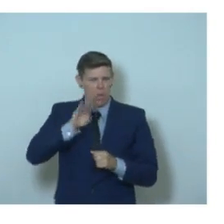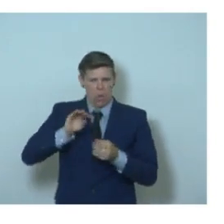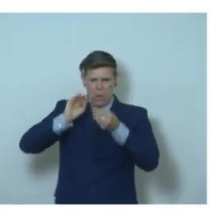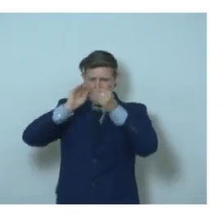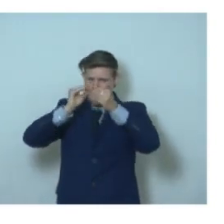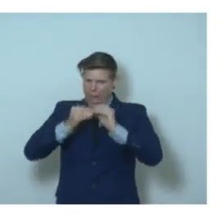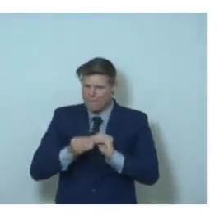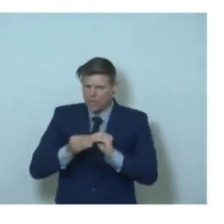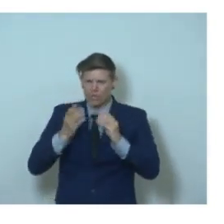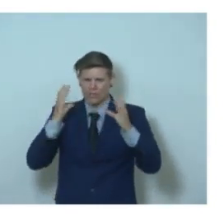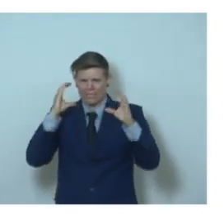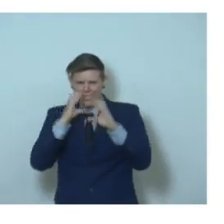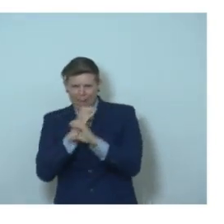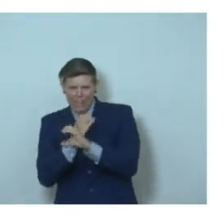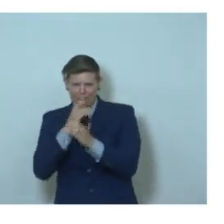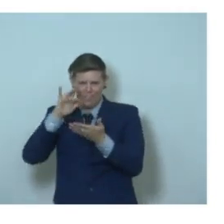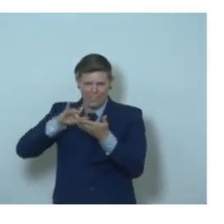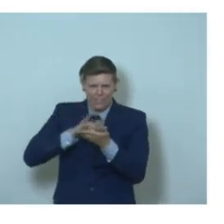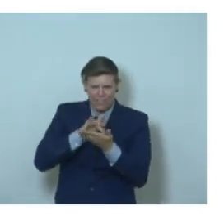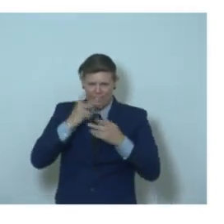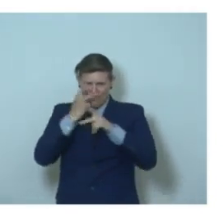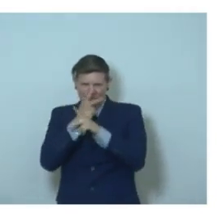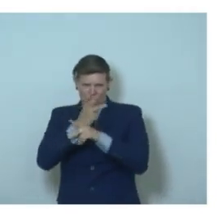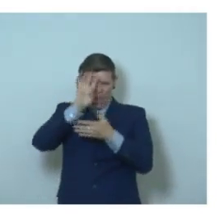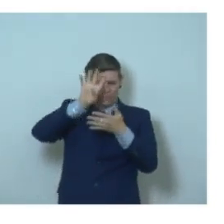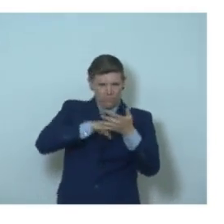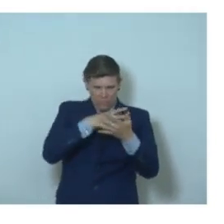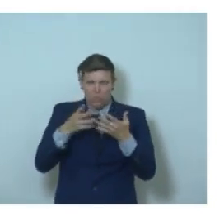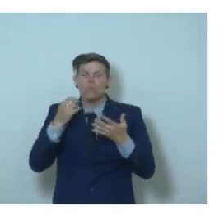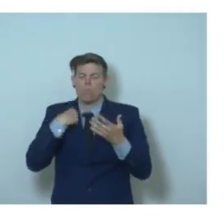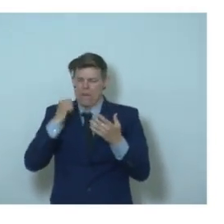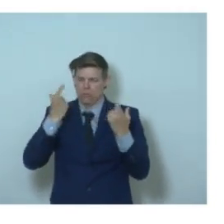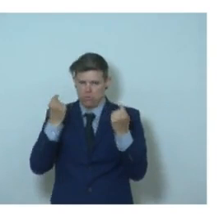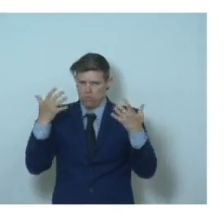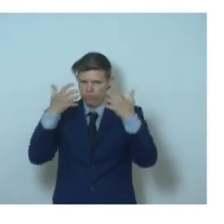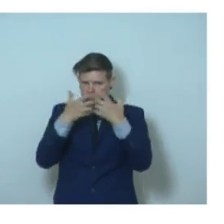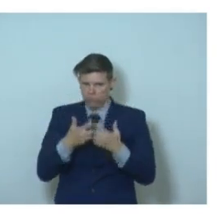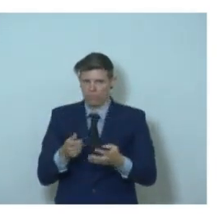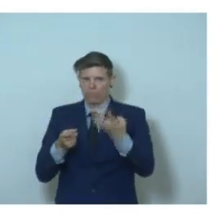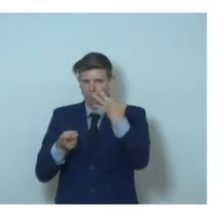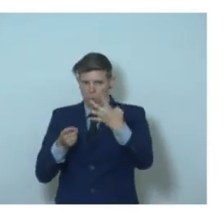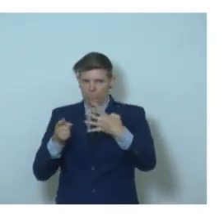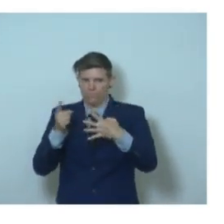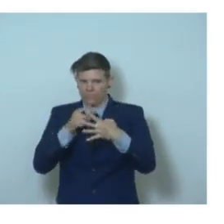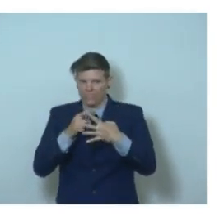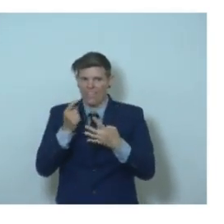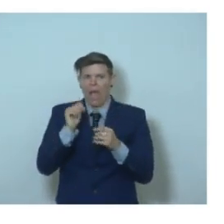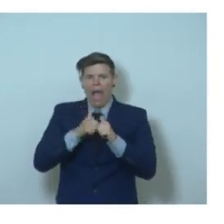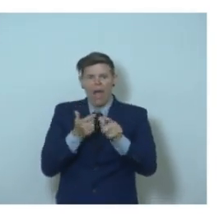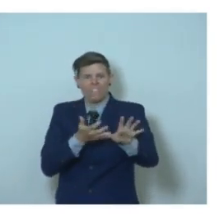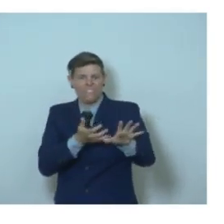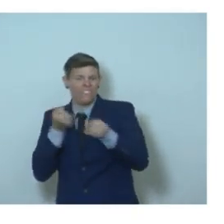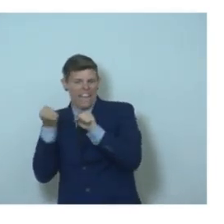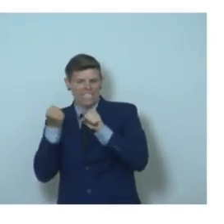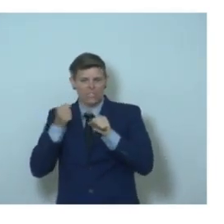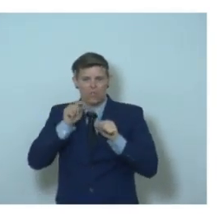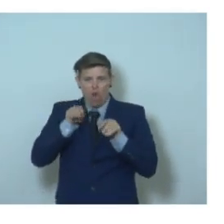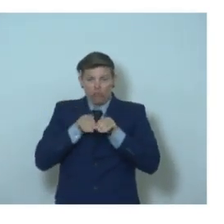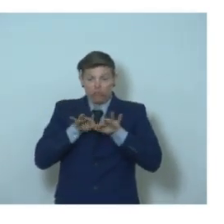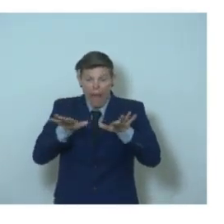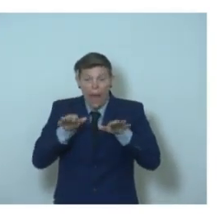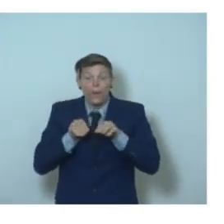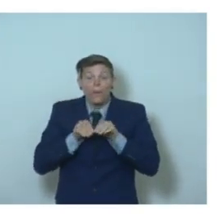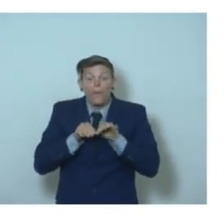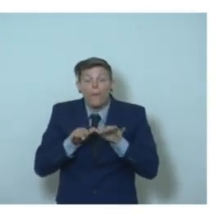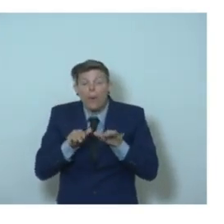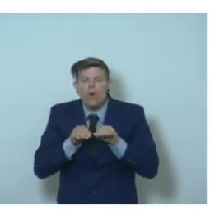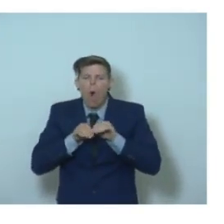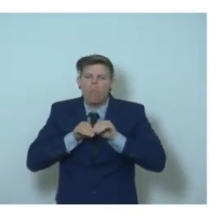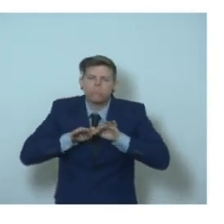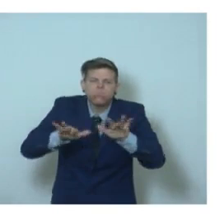IT’S GENERATED SOME QUESTIONS THAT ARE CAUSING US TO RETHINK THE WAY WE CALCULATE RATE SO THE FOUR CATEGORIES THERE’S FOUR CATEGORIES SIX MEASURES VERSUS RATE OF SPREAD.